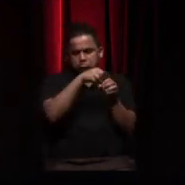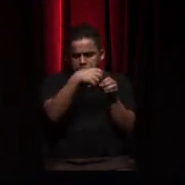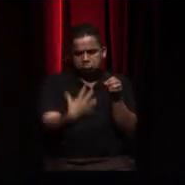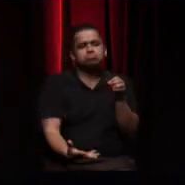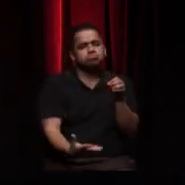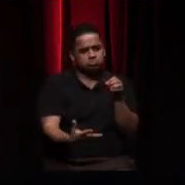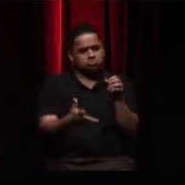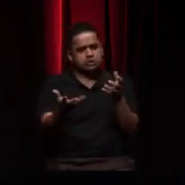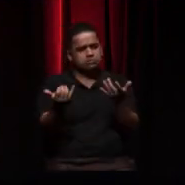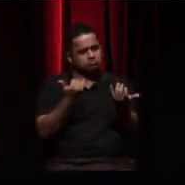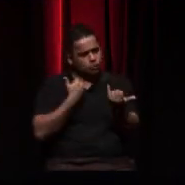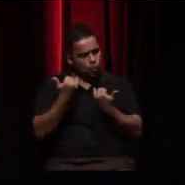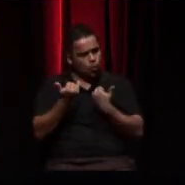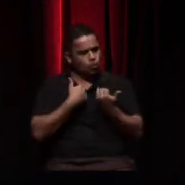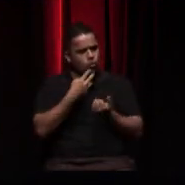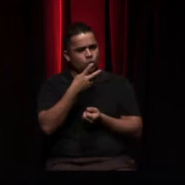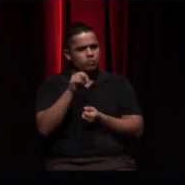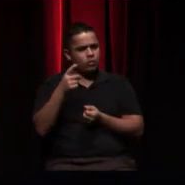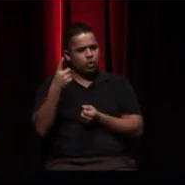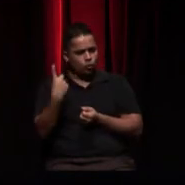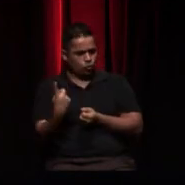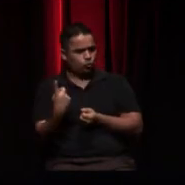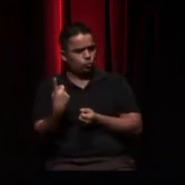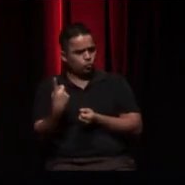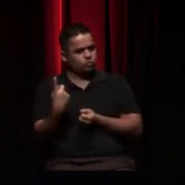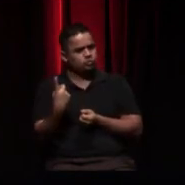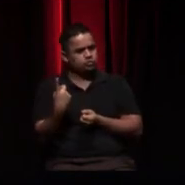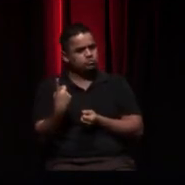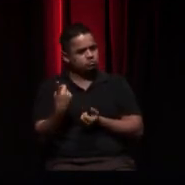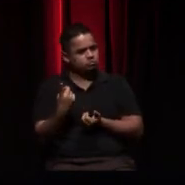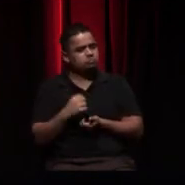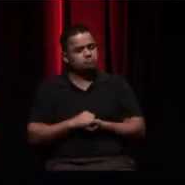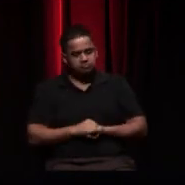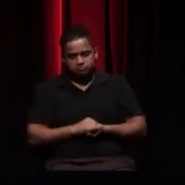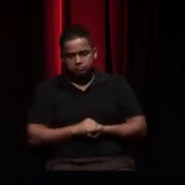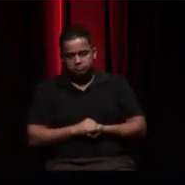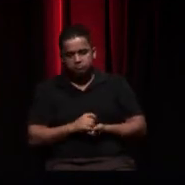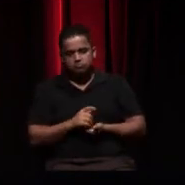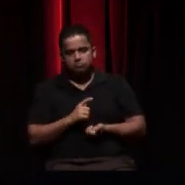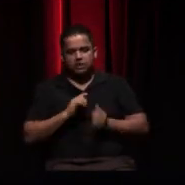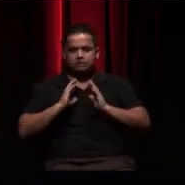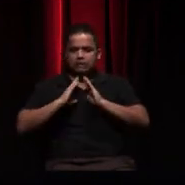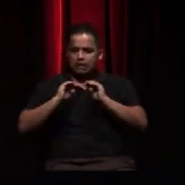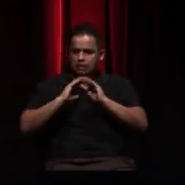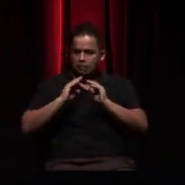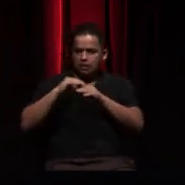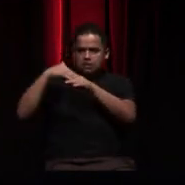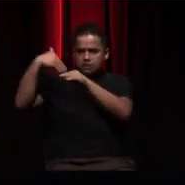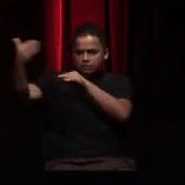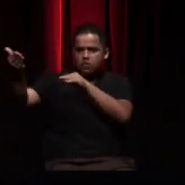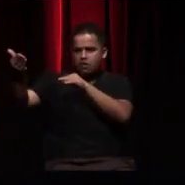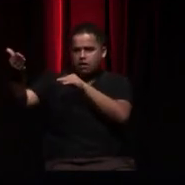He told me that in 2001 he received a request from the United States,